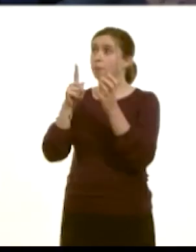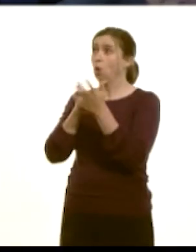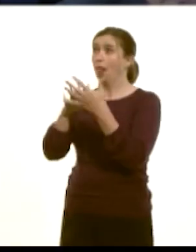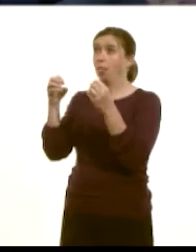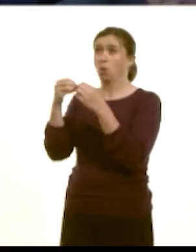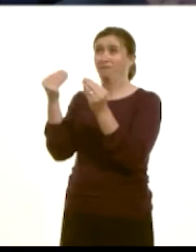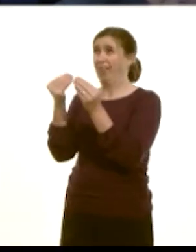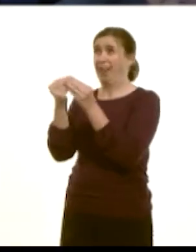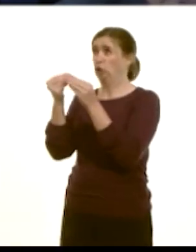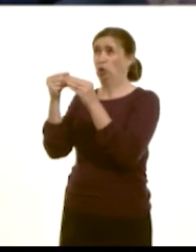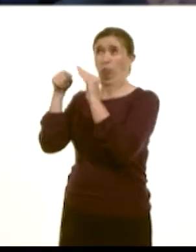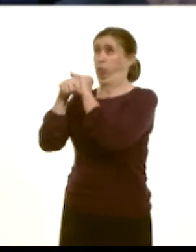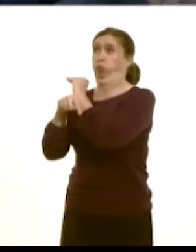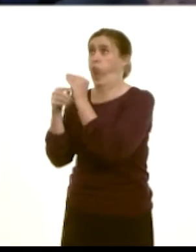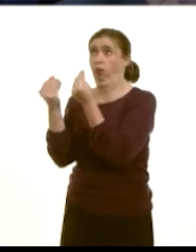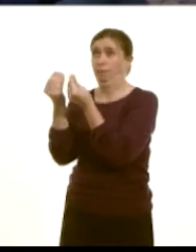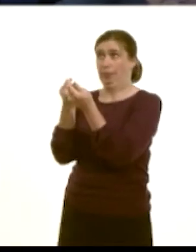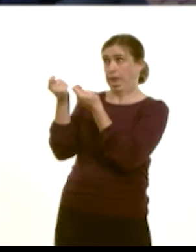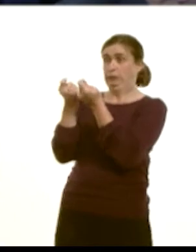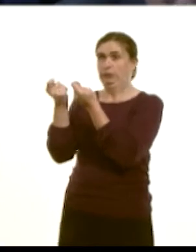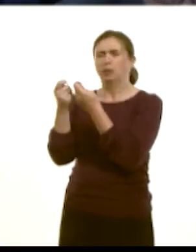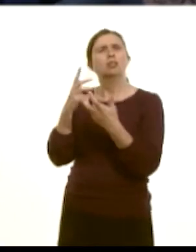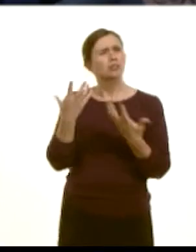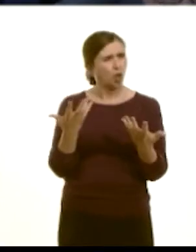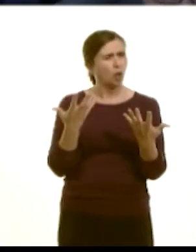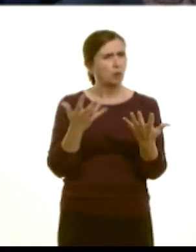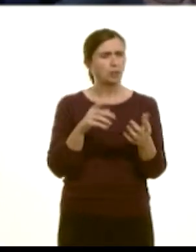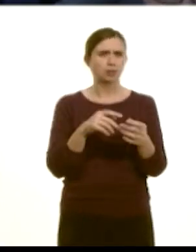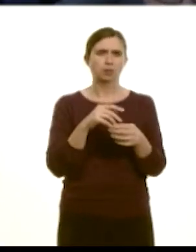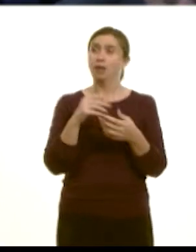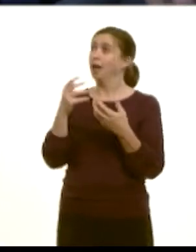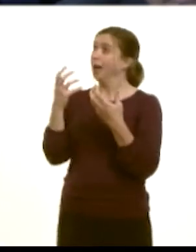I ask you again: what will your Government do to ensure that your guidance is implemented